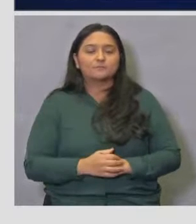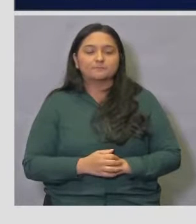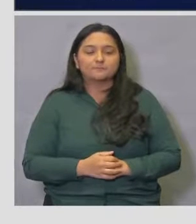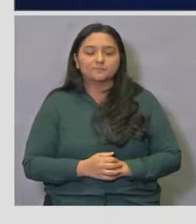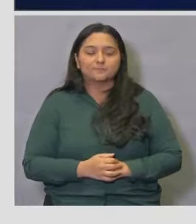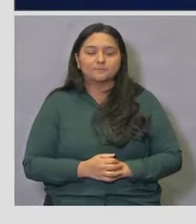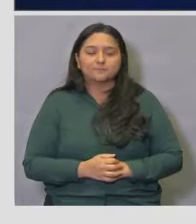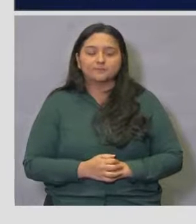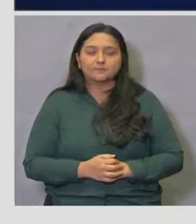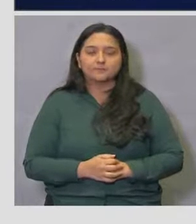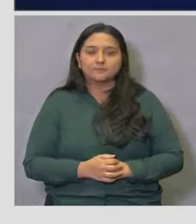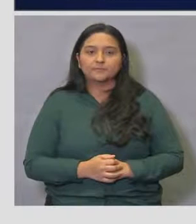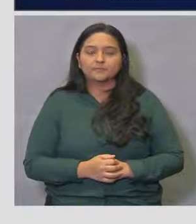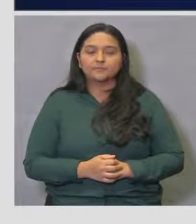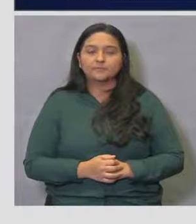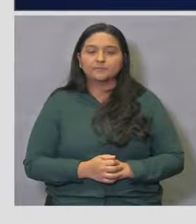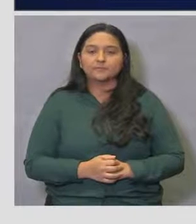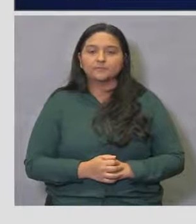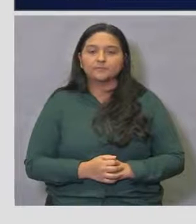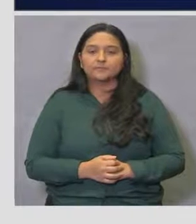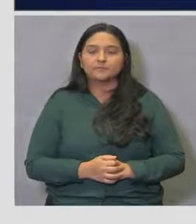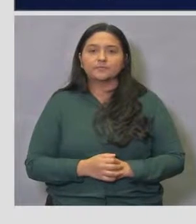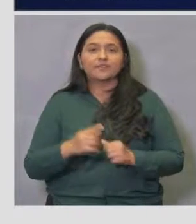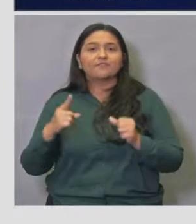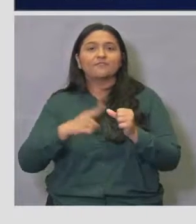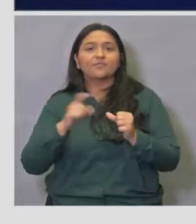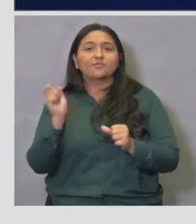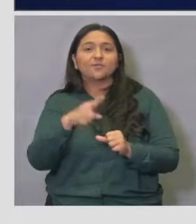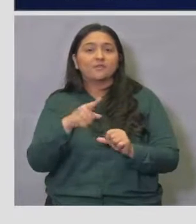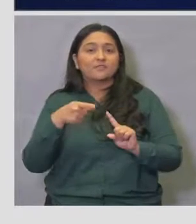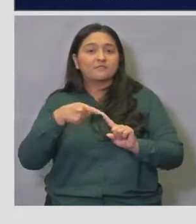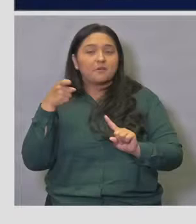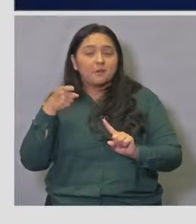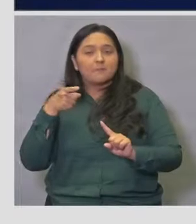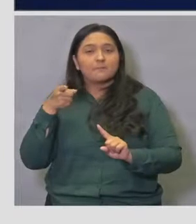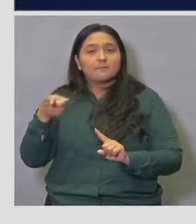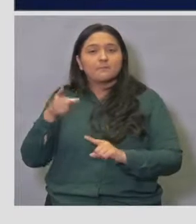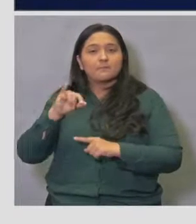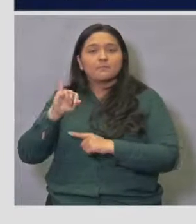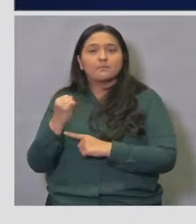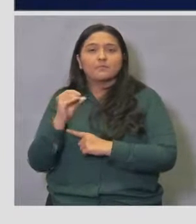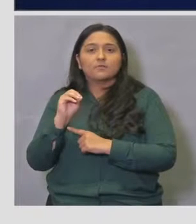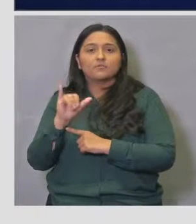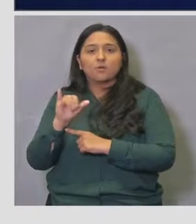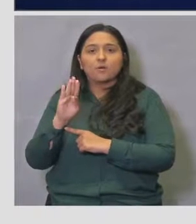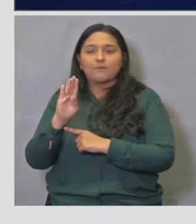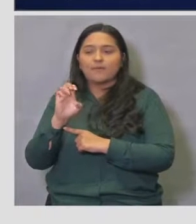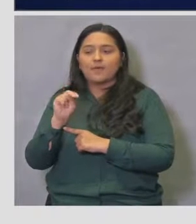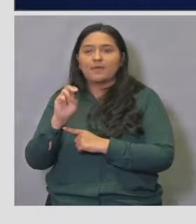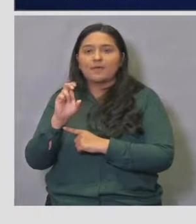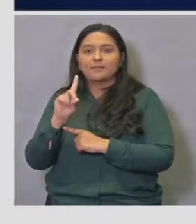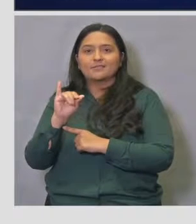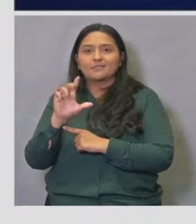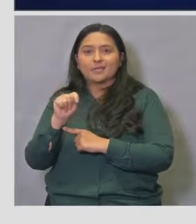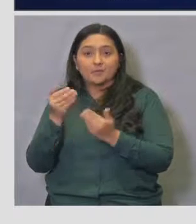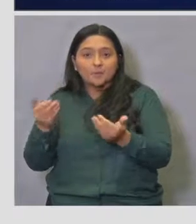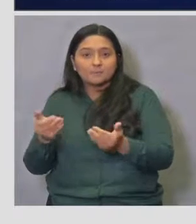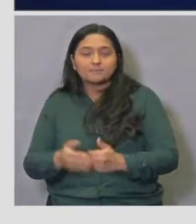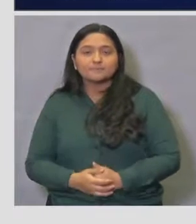FIRST QUESTION.